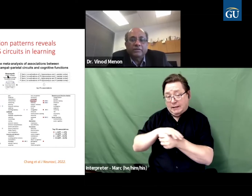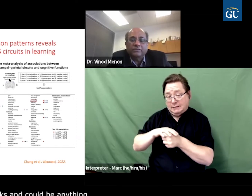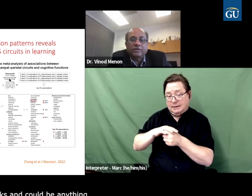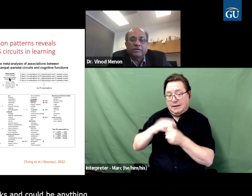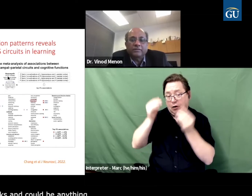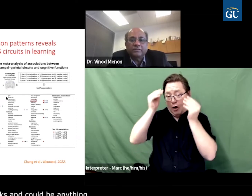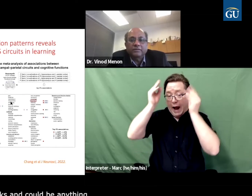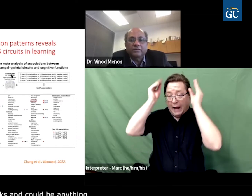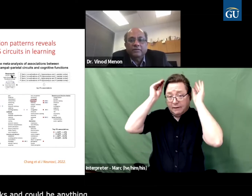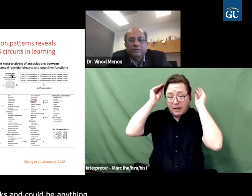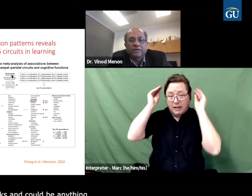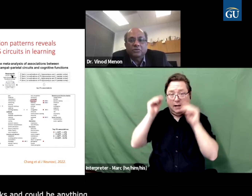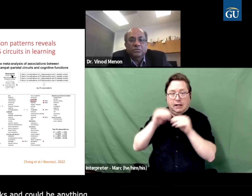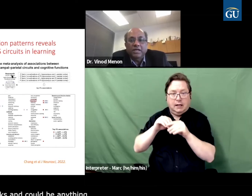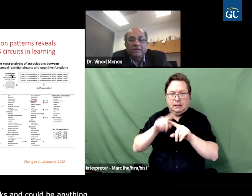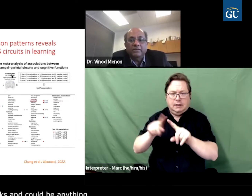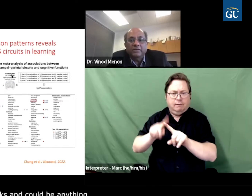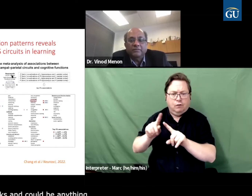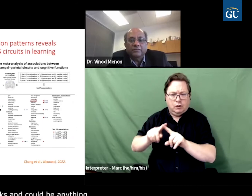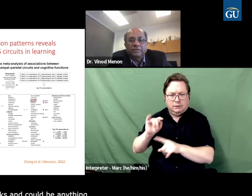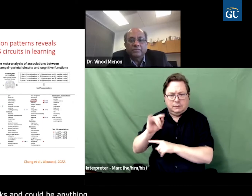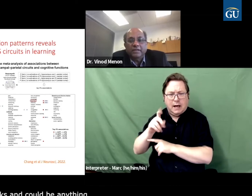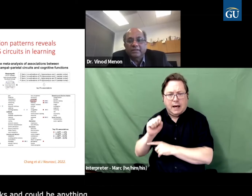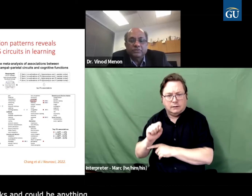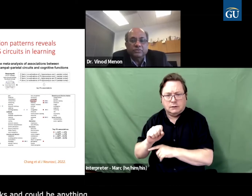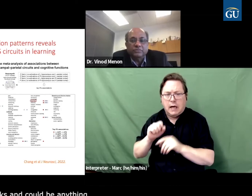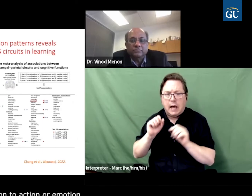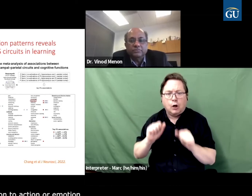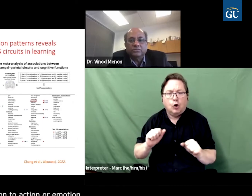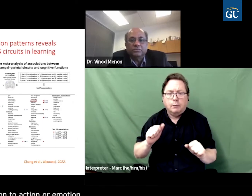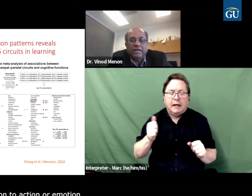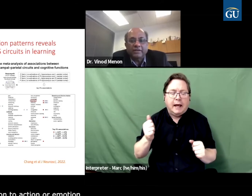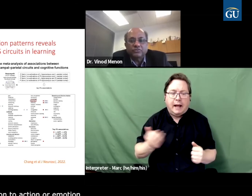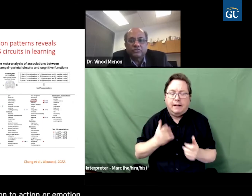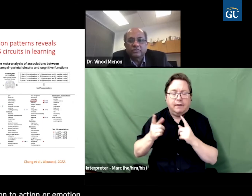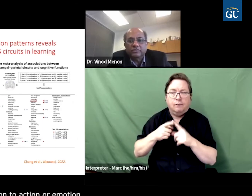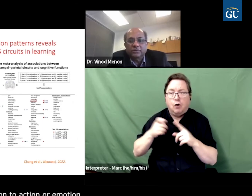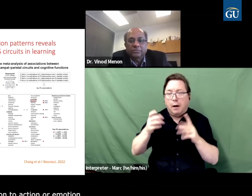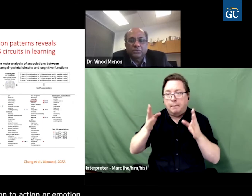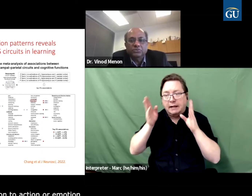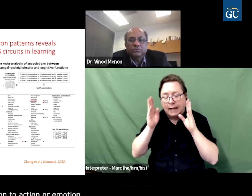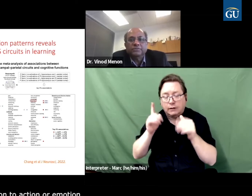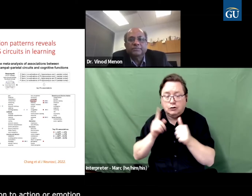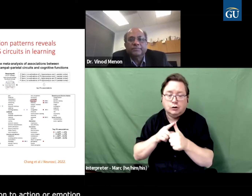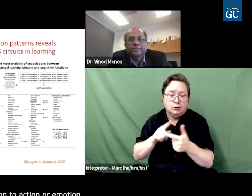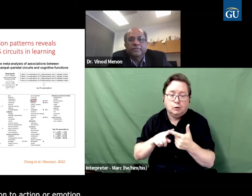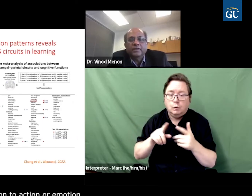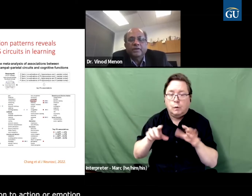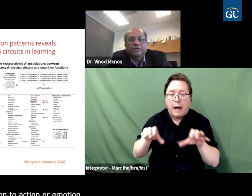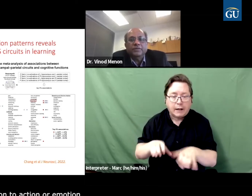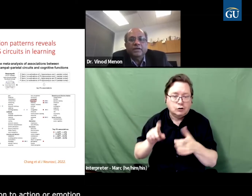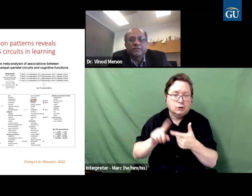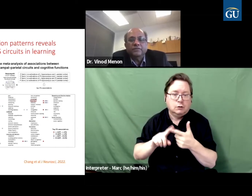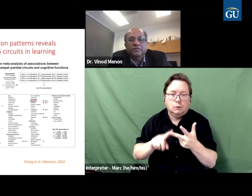in various tasks and could be anything from attention to